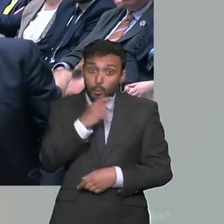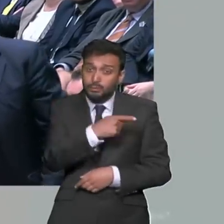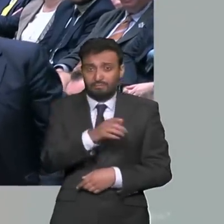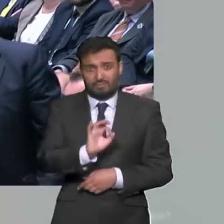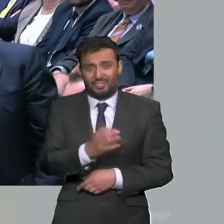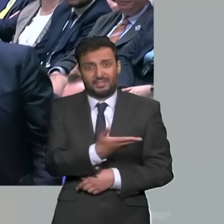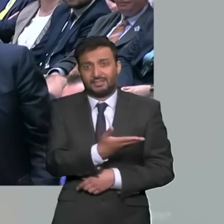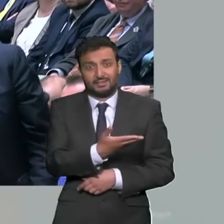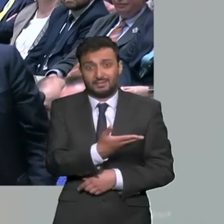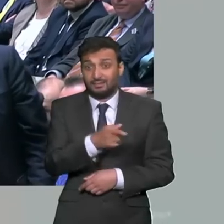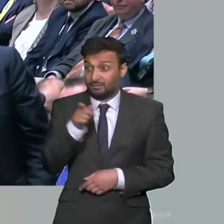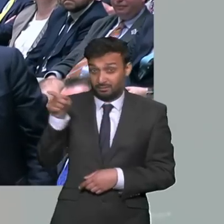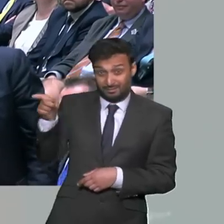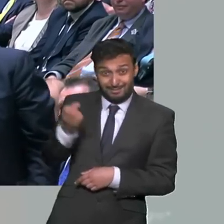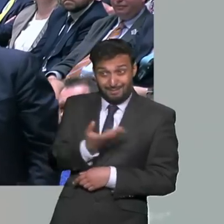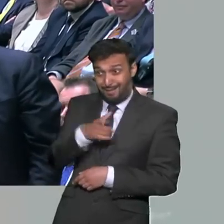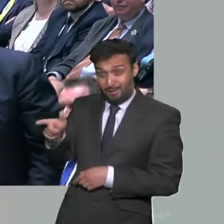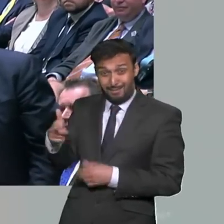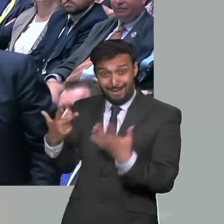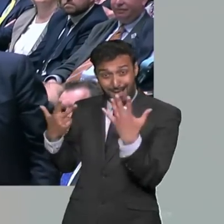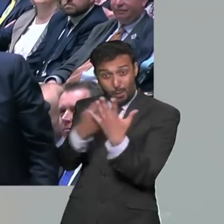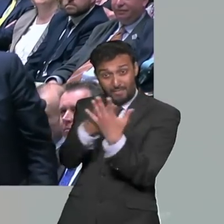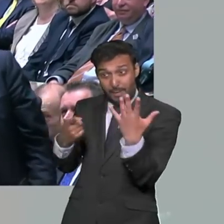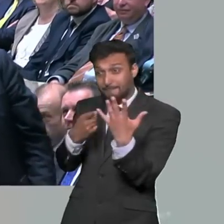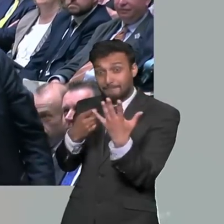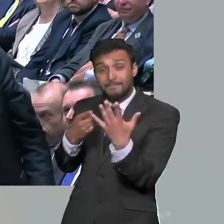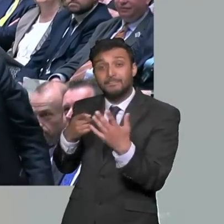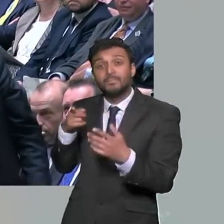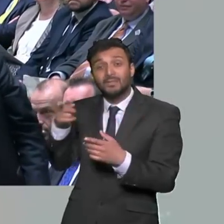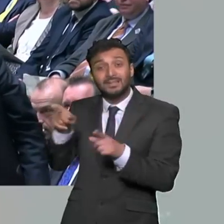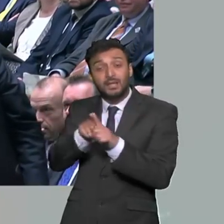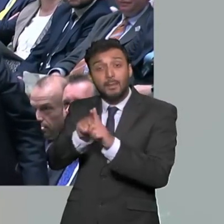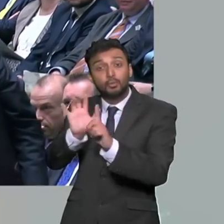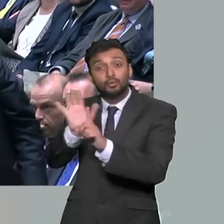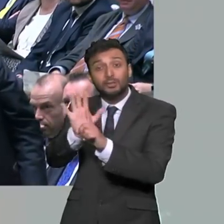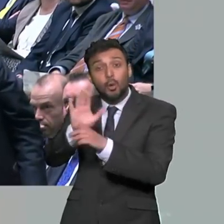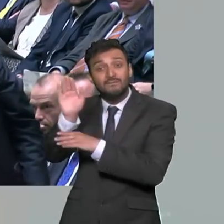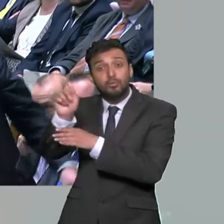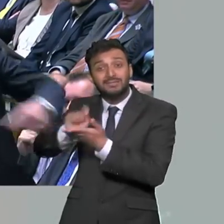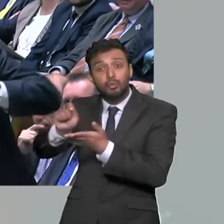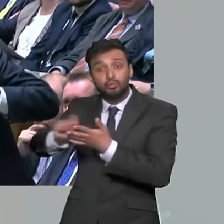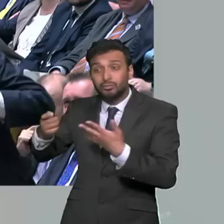Bench, including the shadow Foreign Secretary, the right hon. Member for Tottenham (Mr Lammy), who is mysteriously not in his place, voted recently to get rid